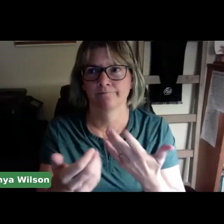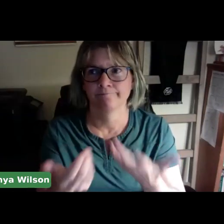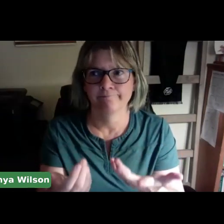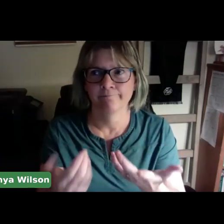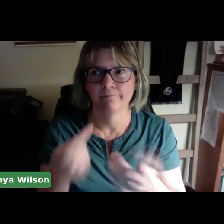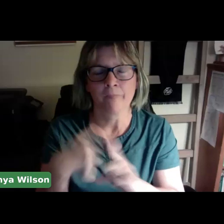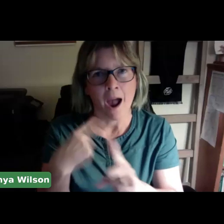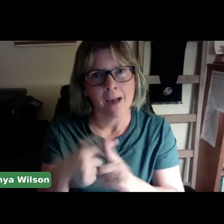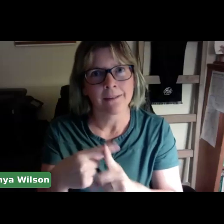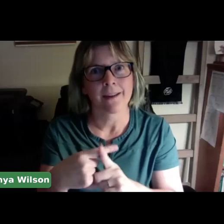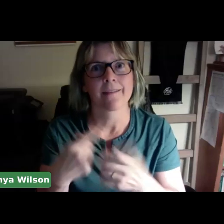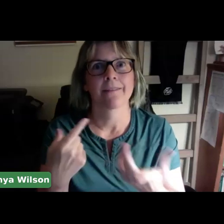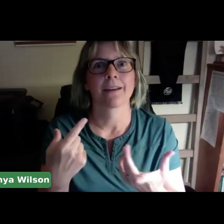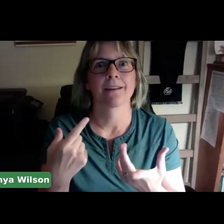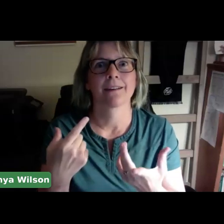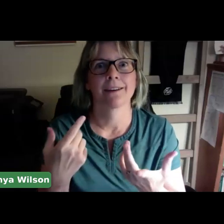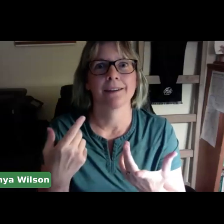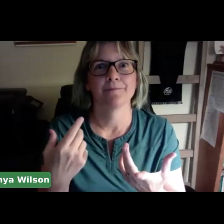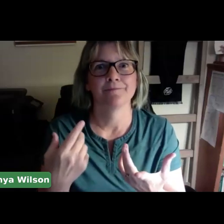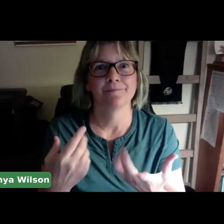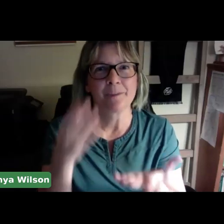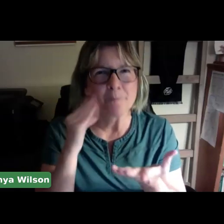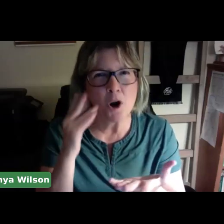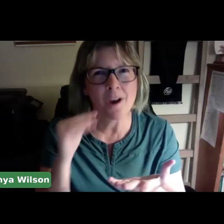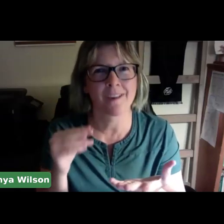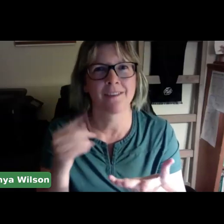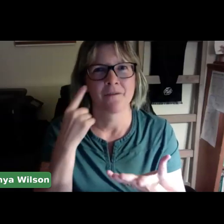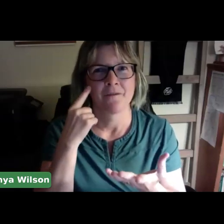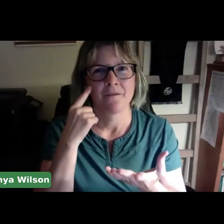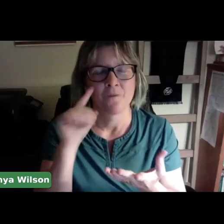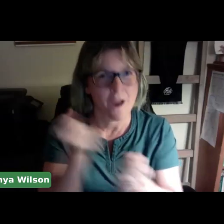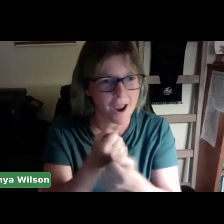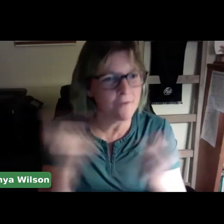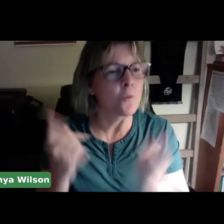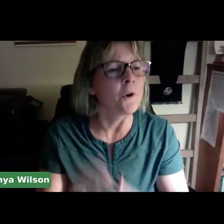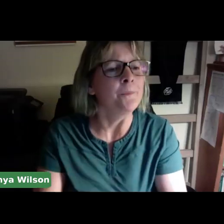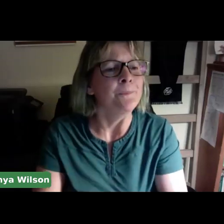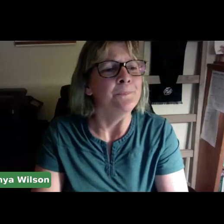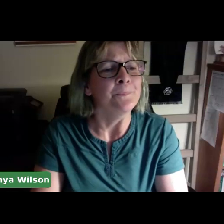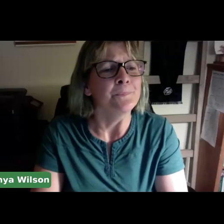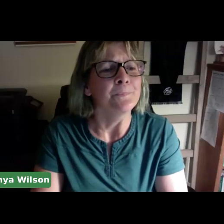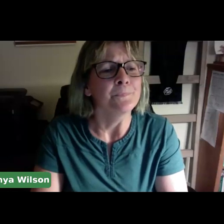When you provide access. That really